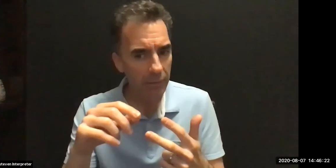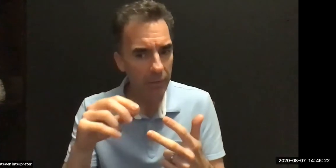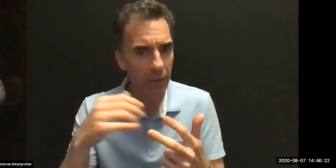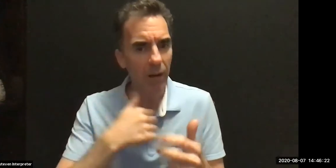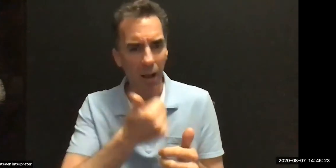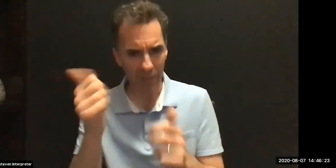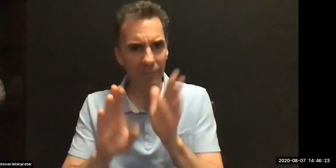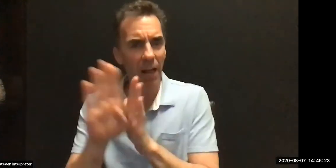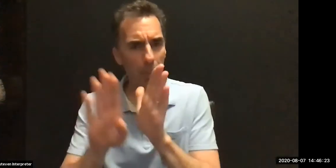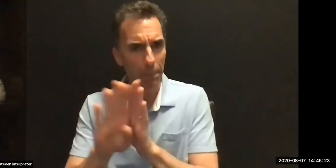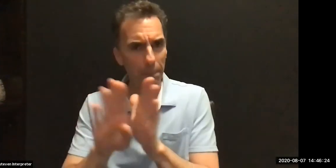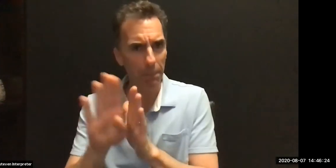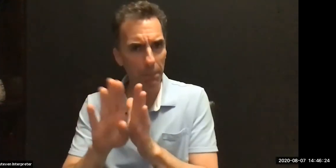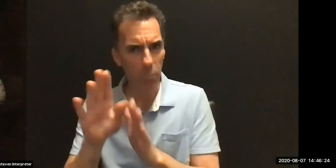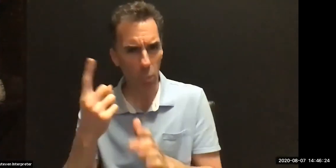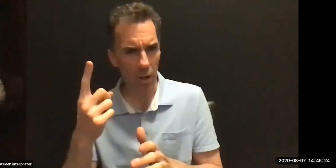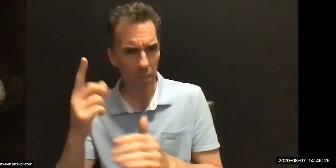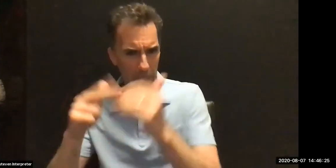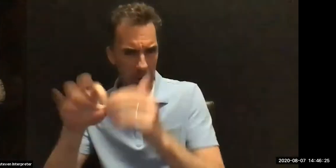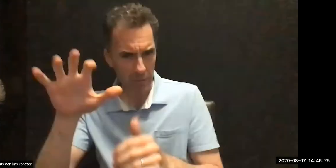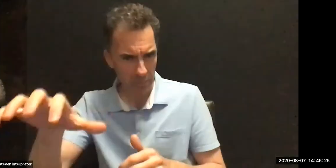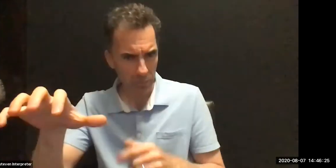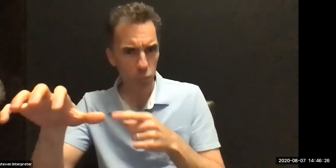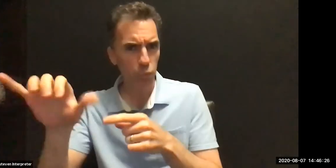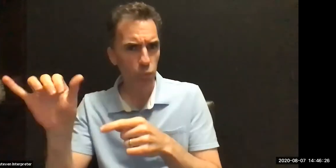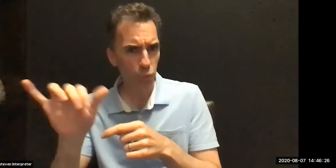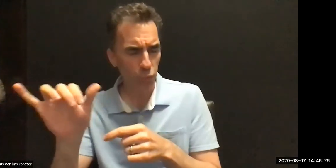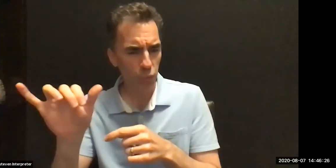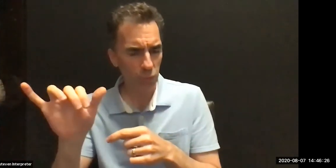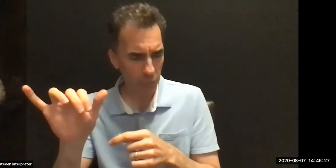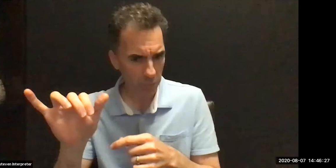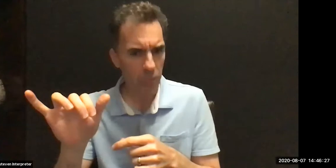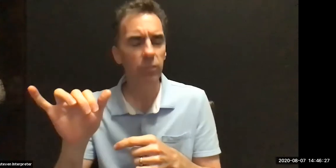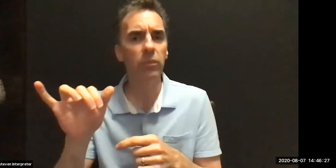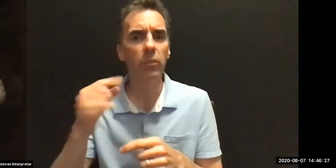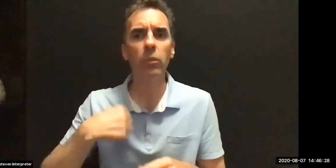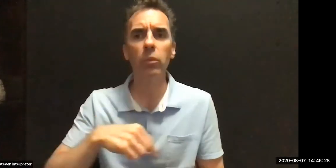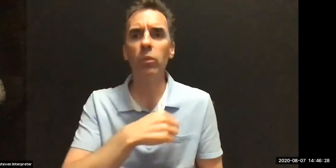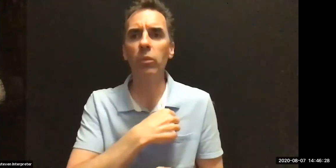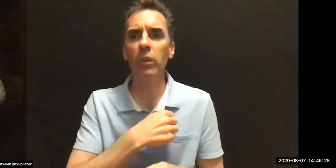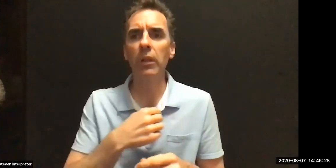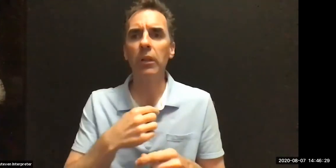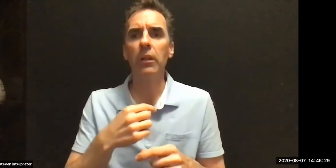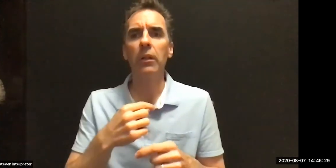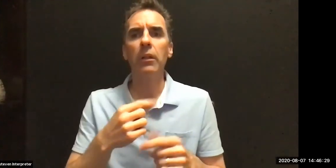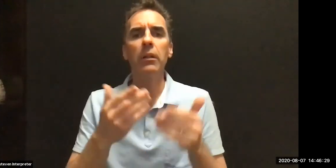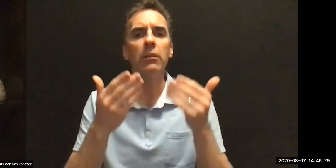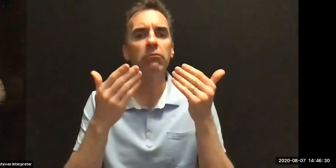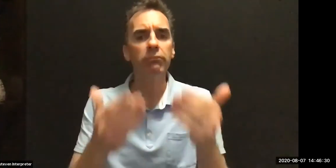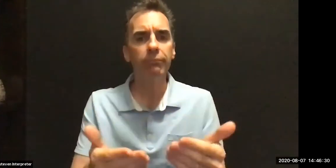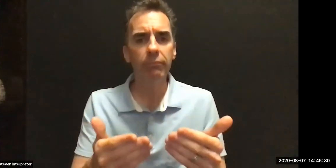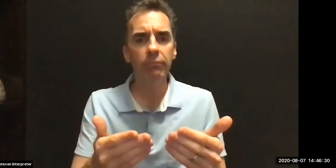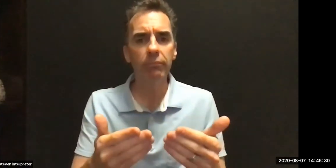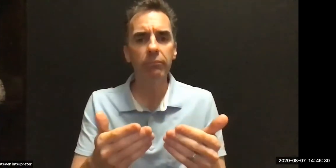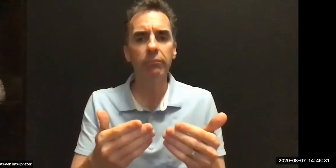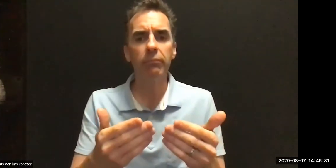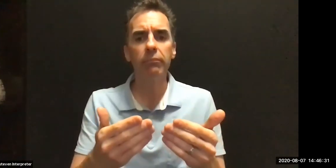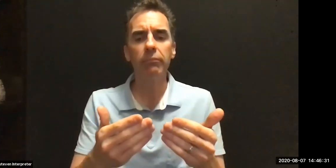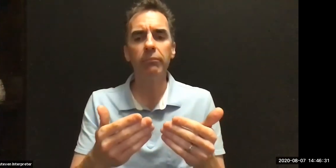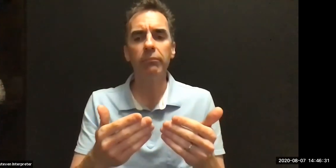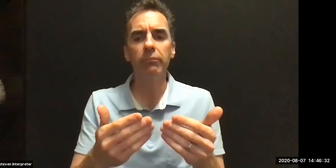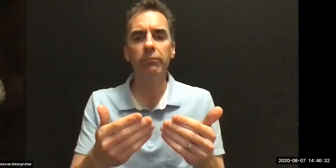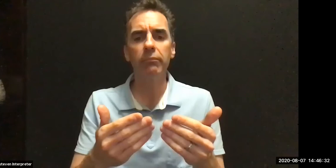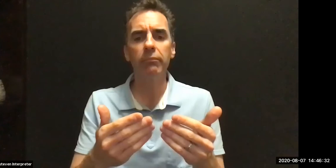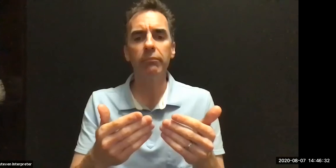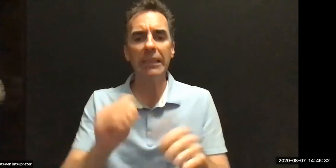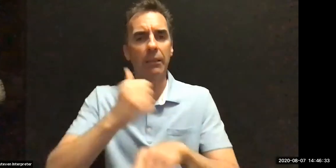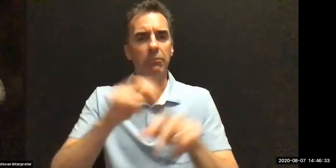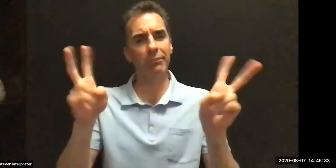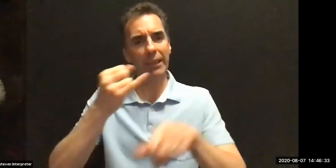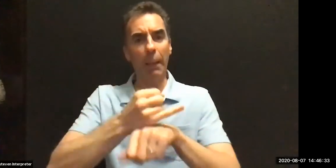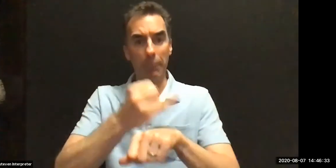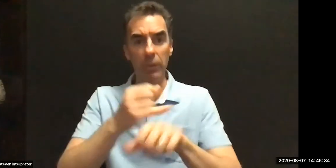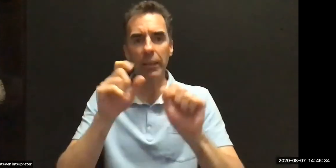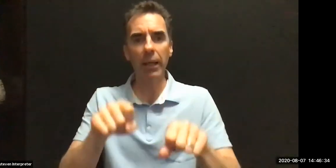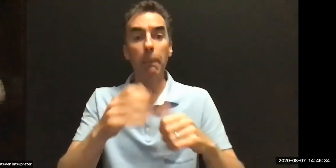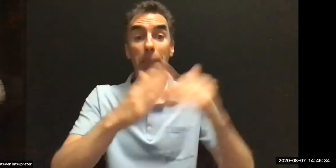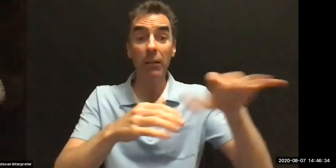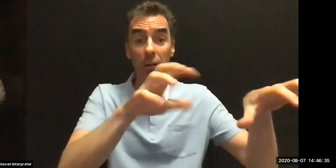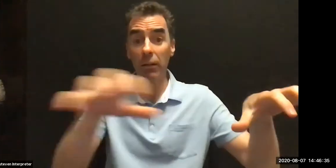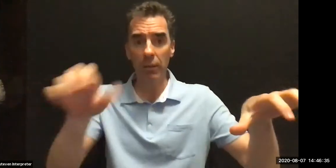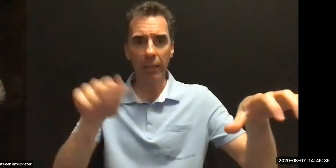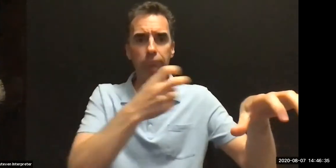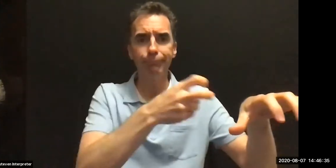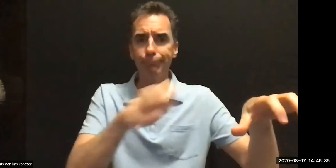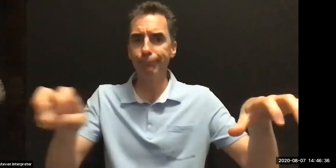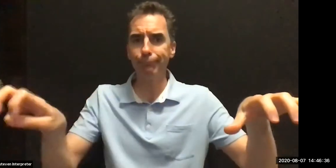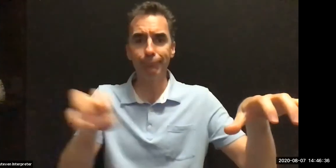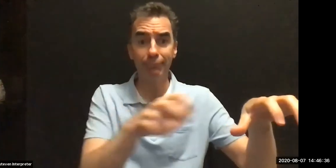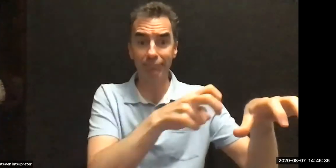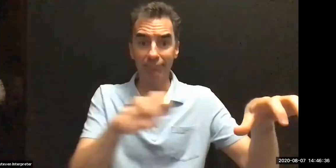Channelle Charest: And so we have basically created this pathway this campus for everyone to kind of go from building to building. So the idea is as a tenant and as a student, you may take